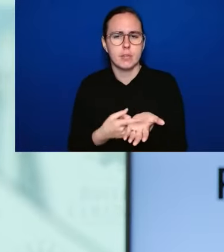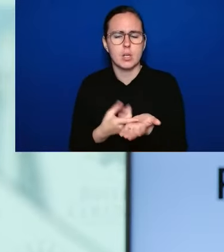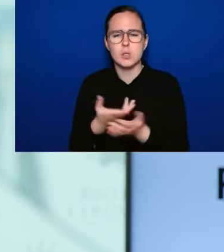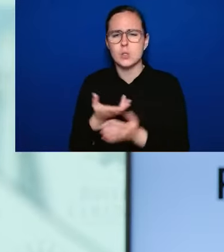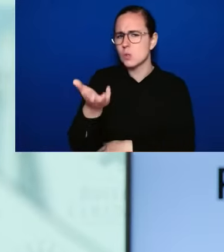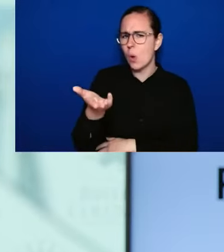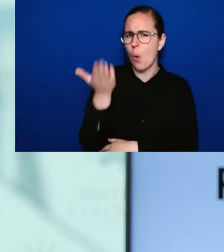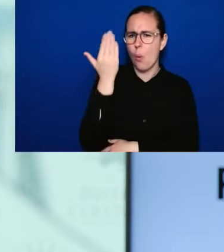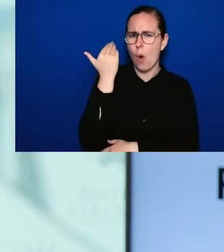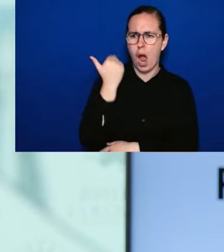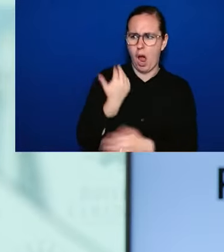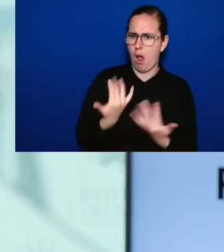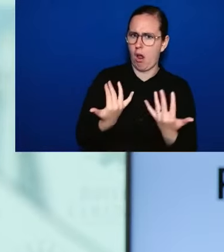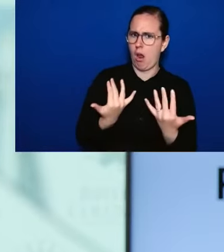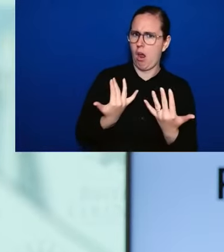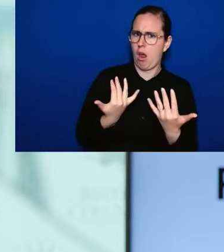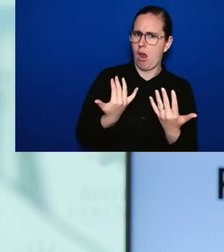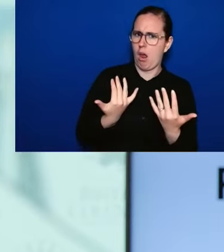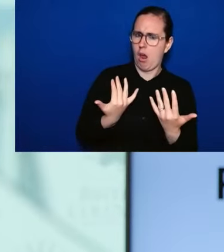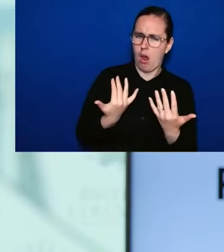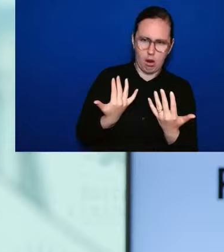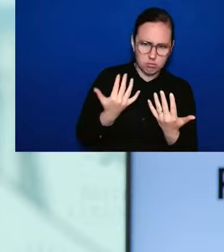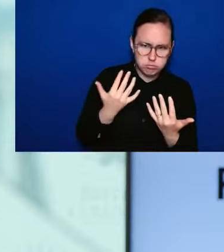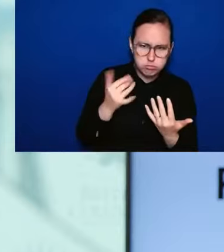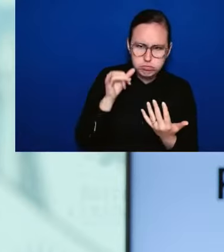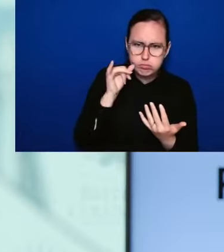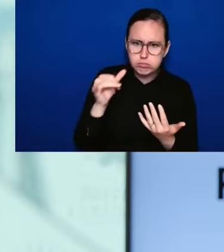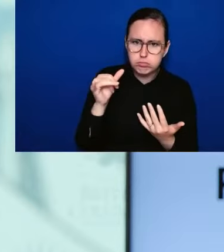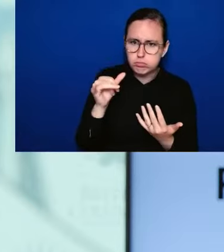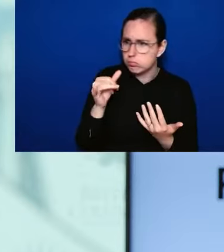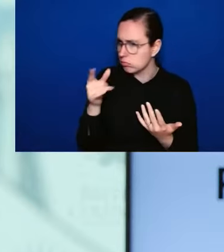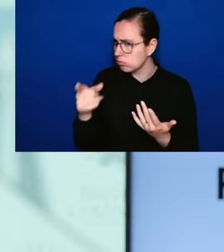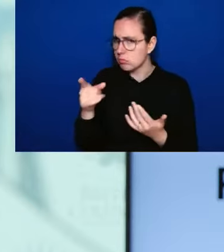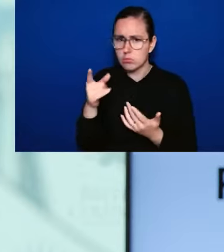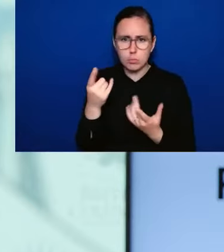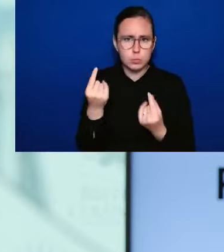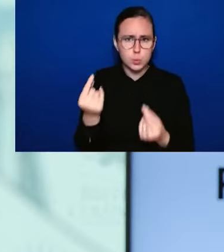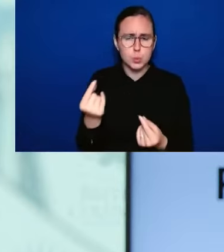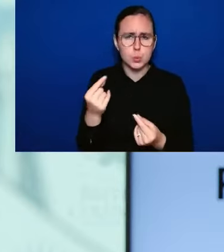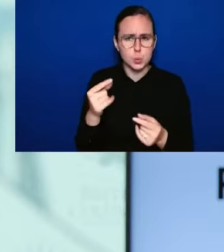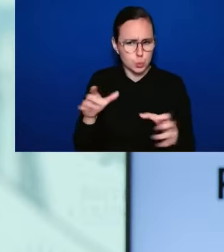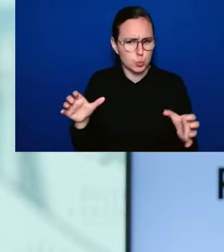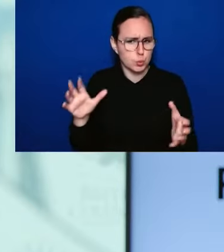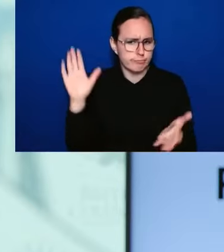problem. Anything to bring them